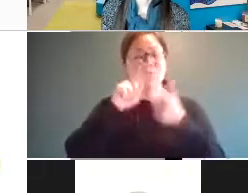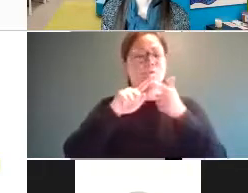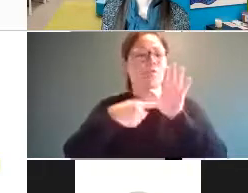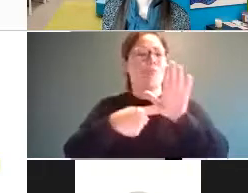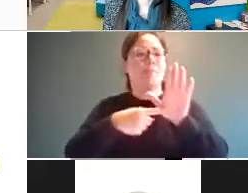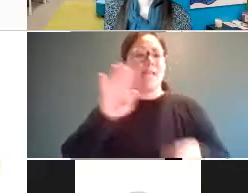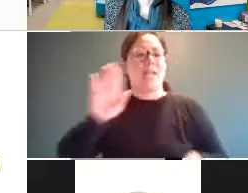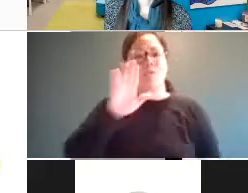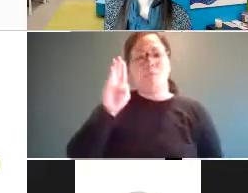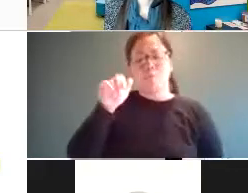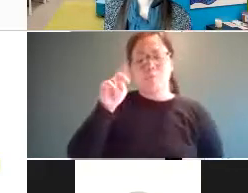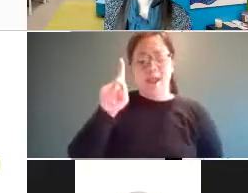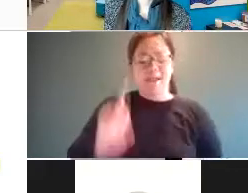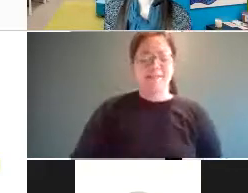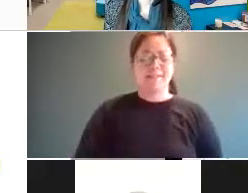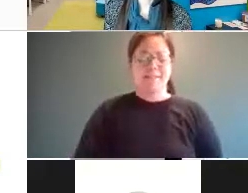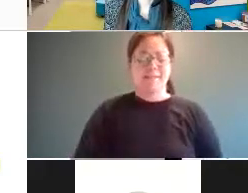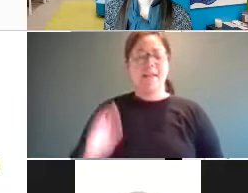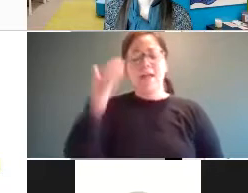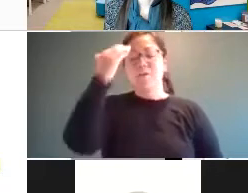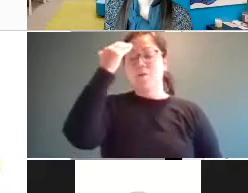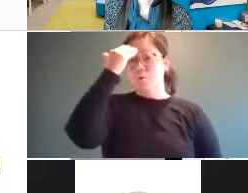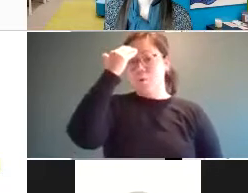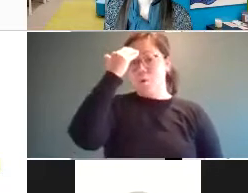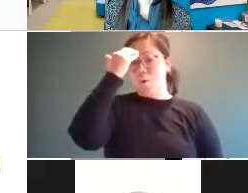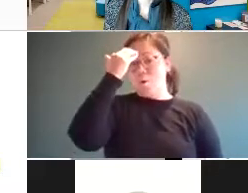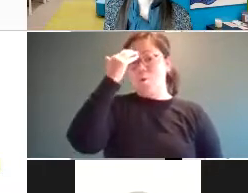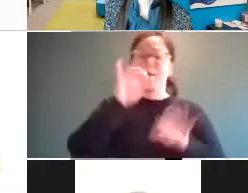And know how these may need to be changed